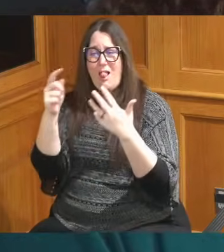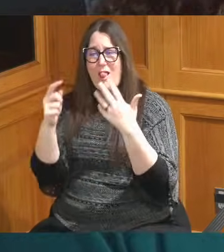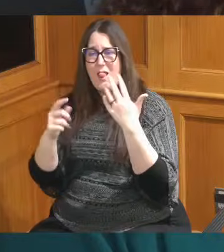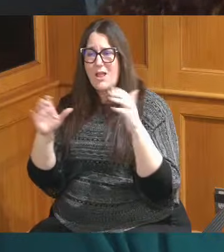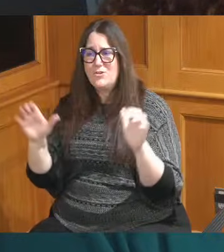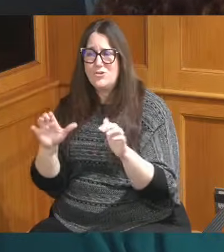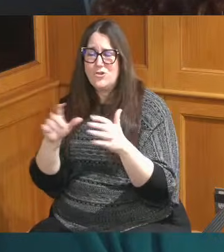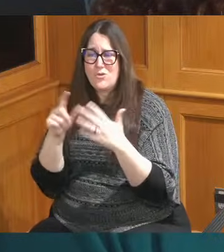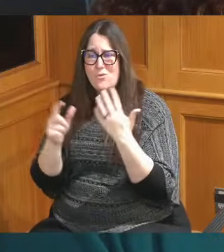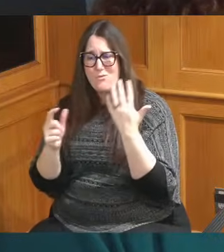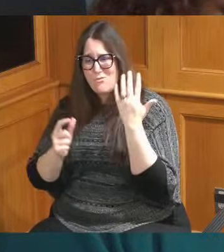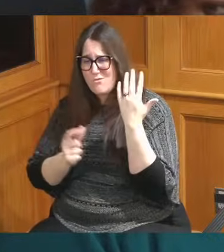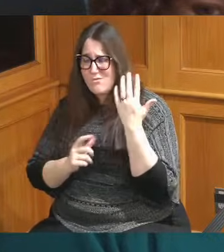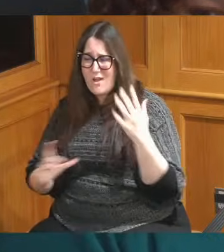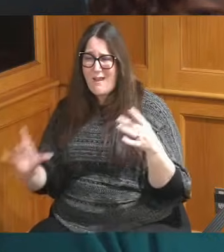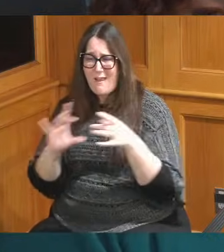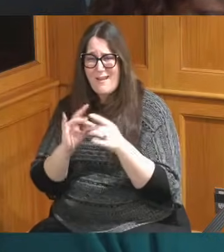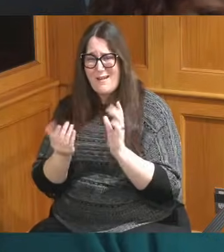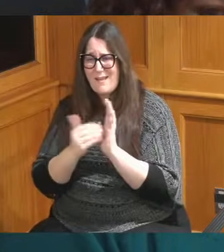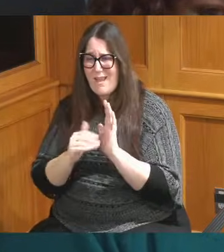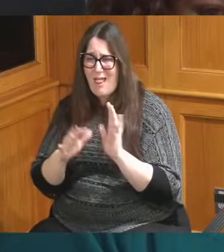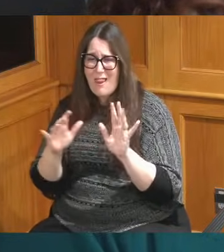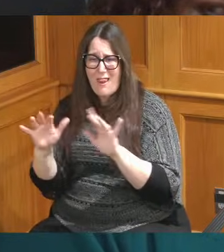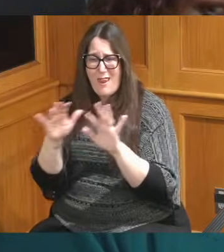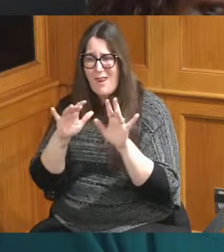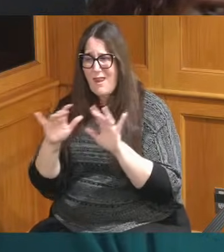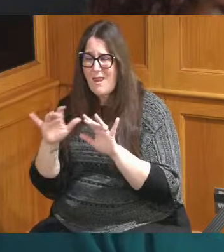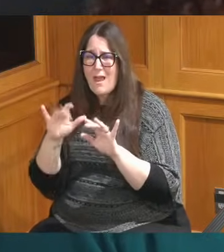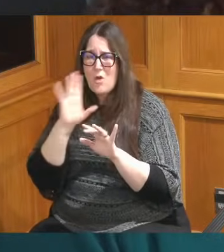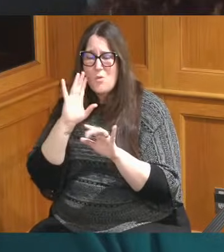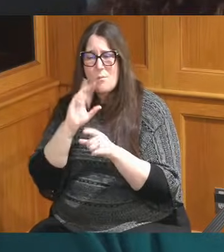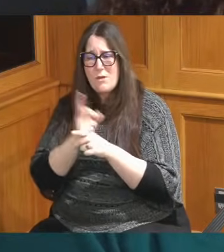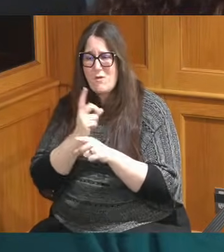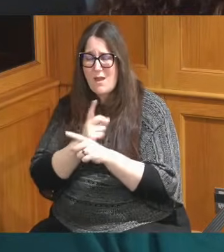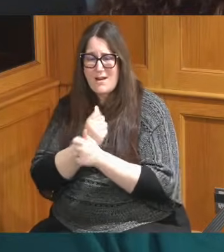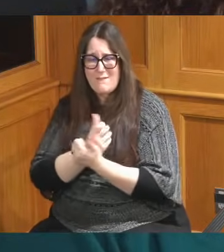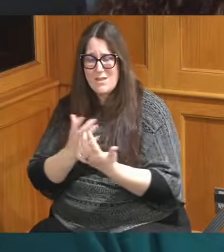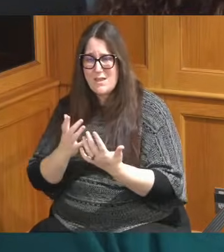I'm going to reconnect with my children. I'm going to do it right." But when they get out,